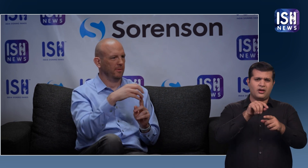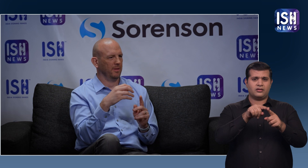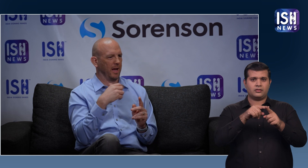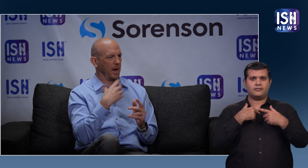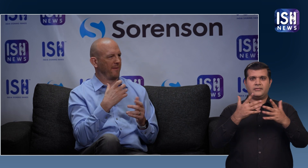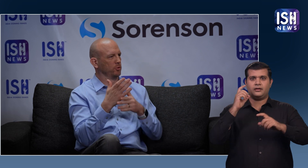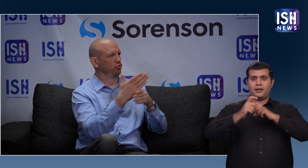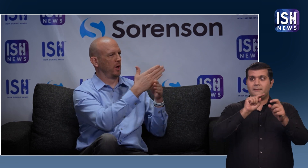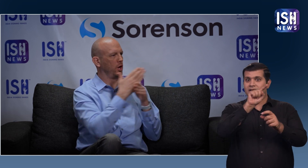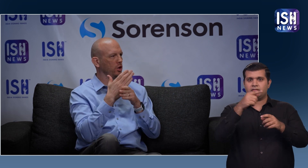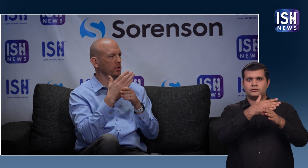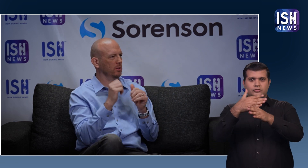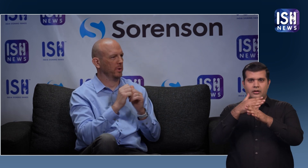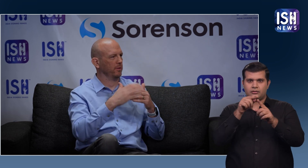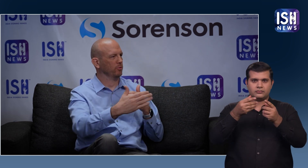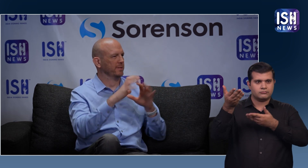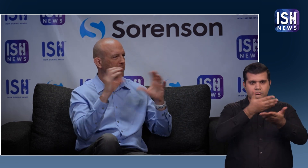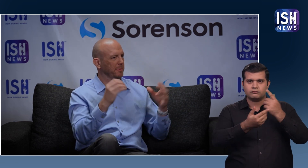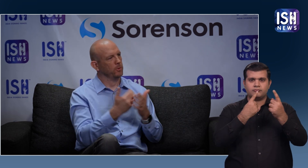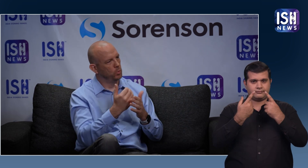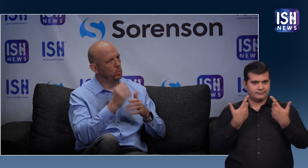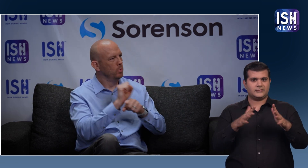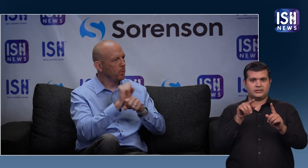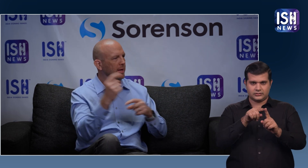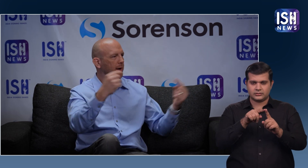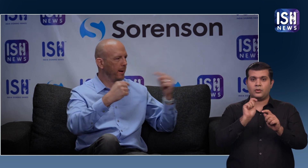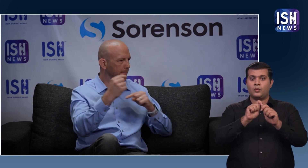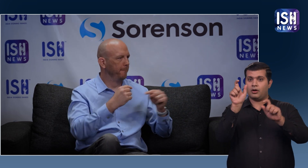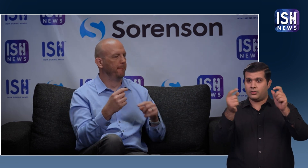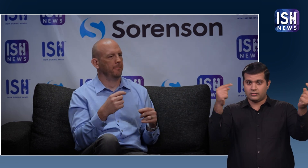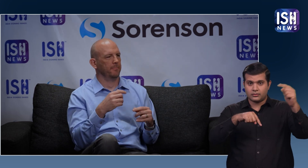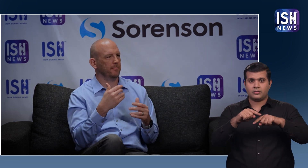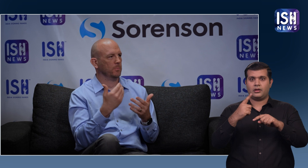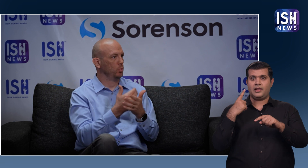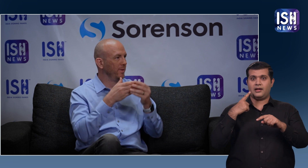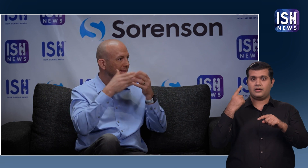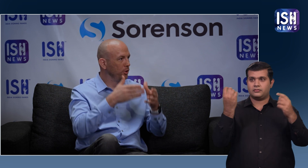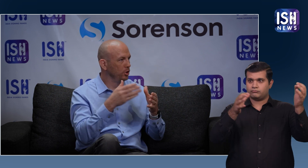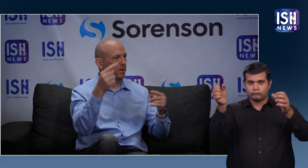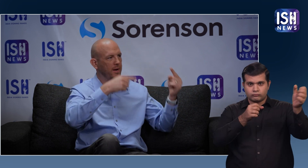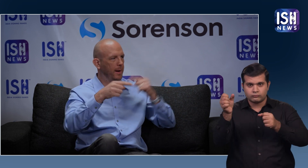and I have shared this with the rest of the company and new employees and leaders who enrolled.